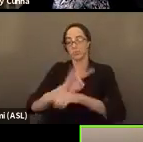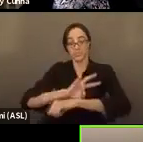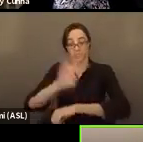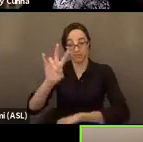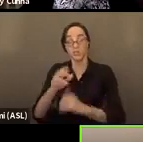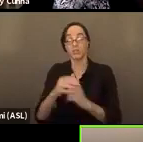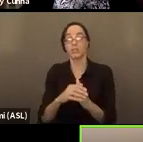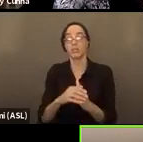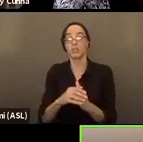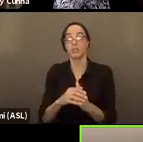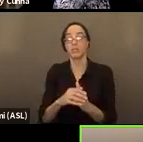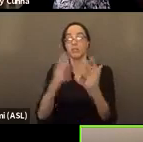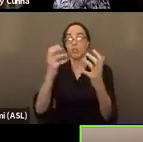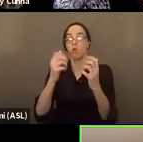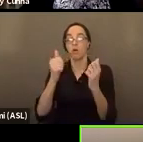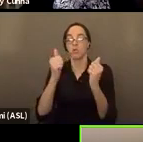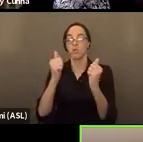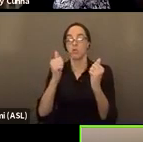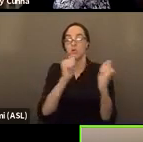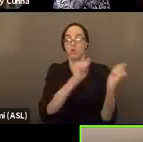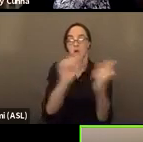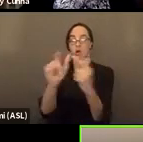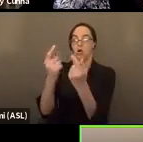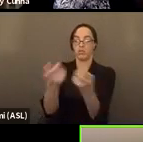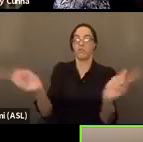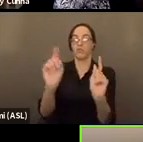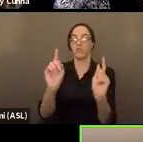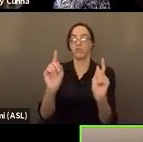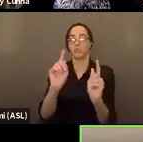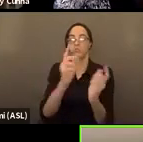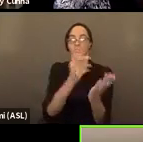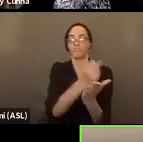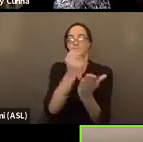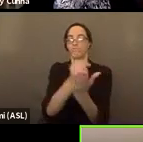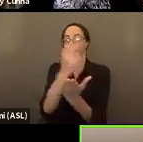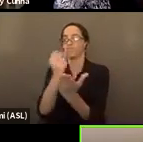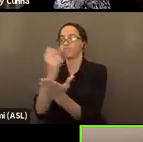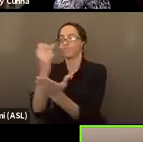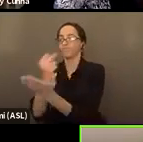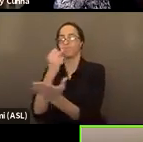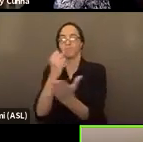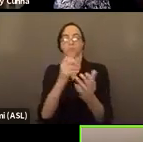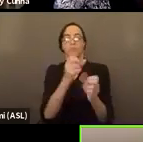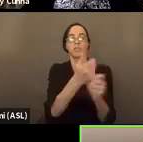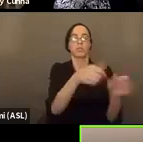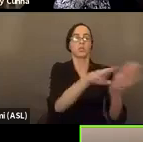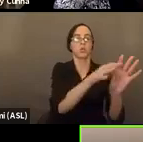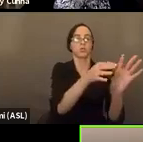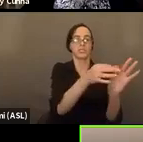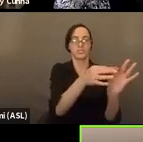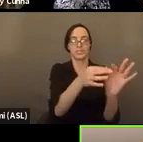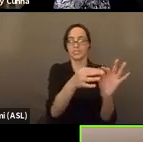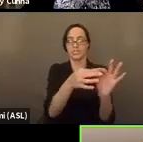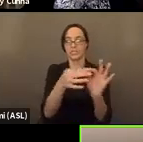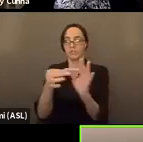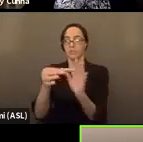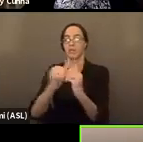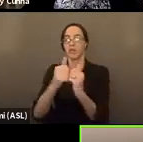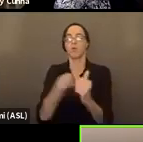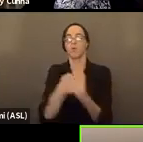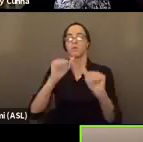have a closing statement about um how we can best assist people um who are seniors and disabled